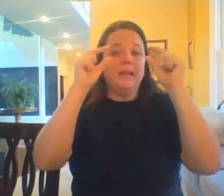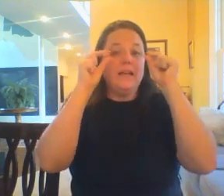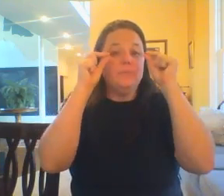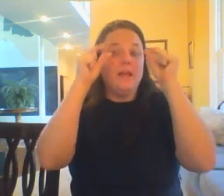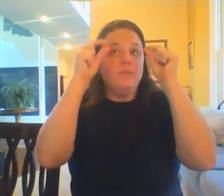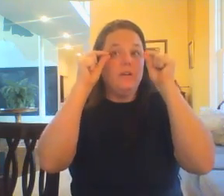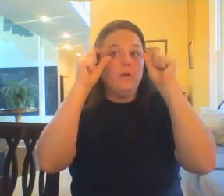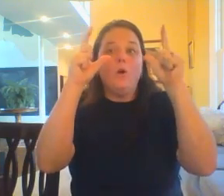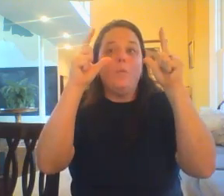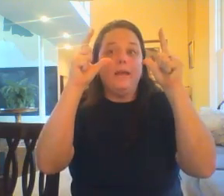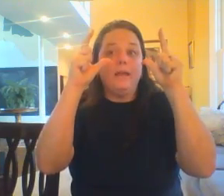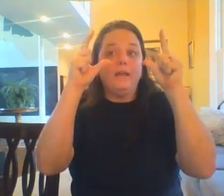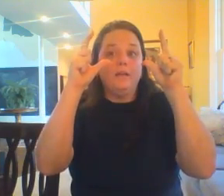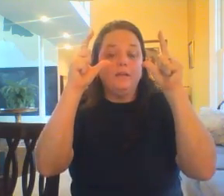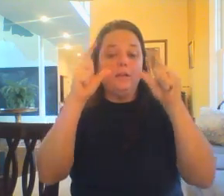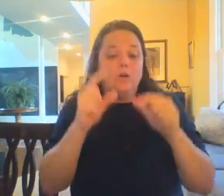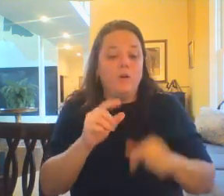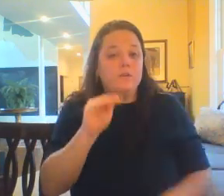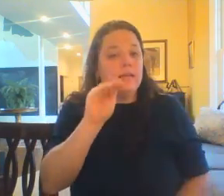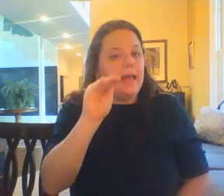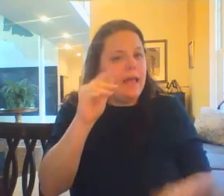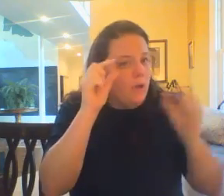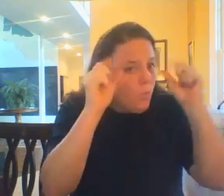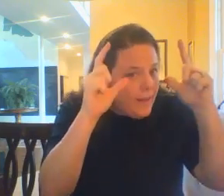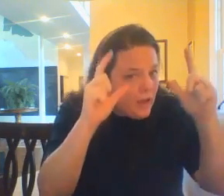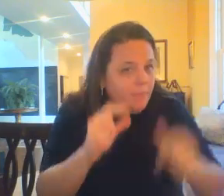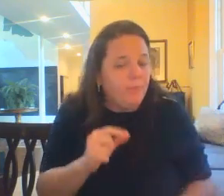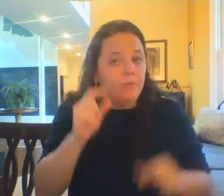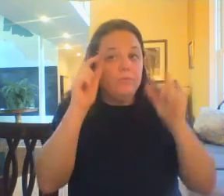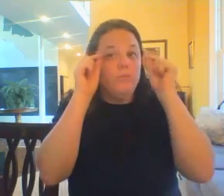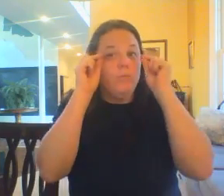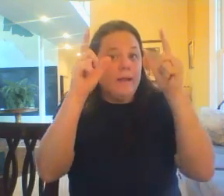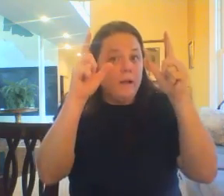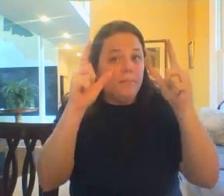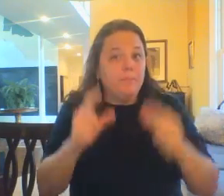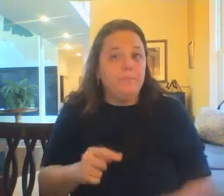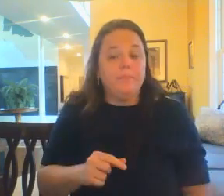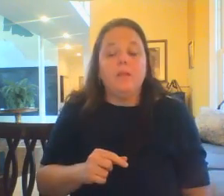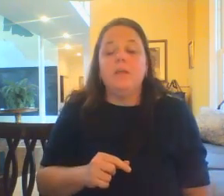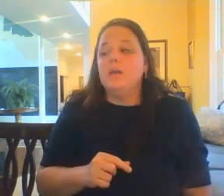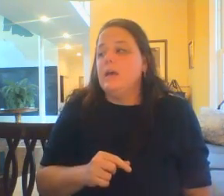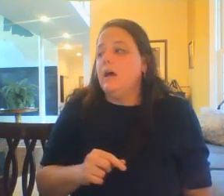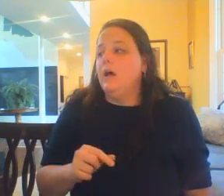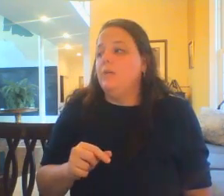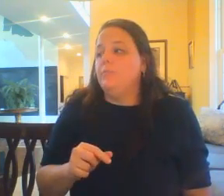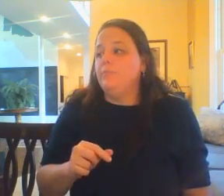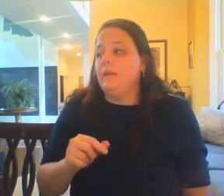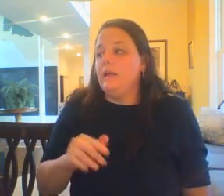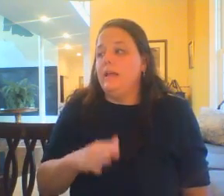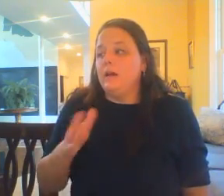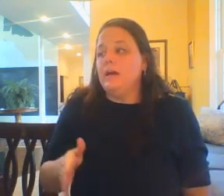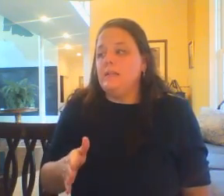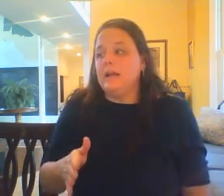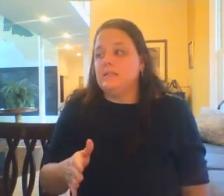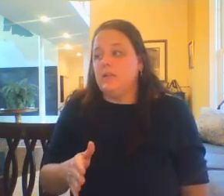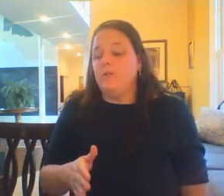eyes we have here awake or if you say